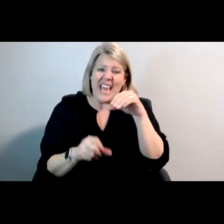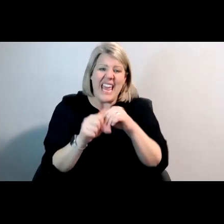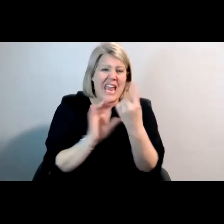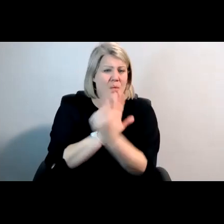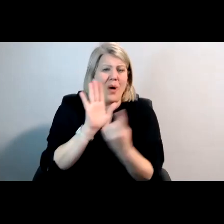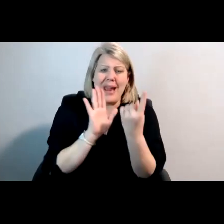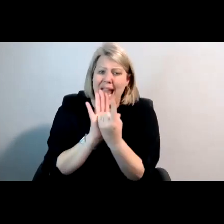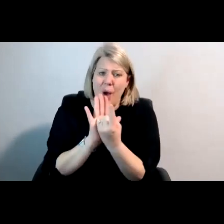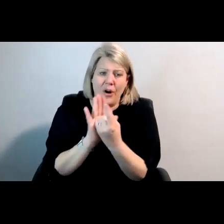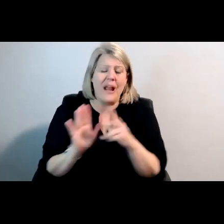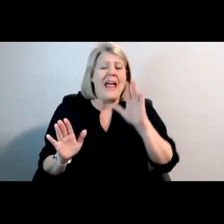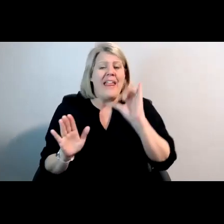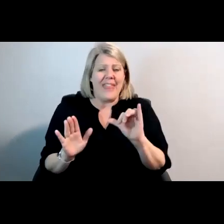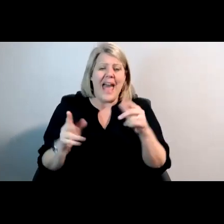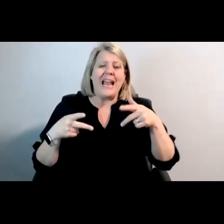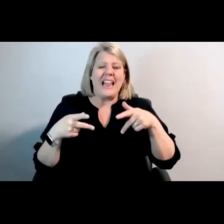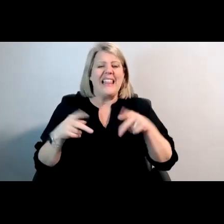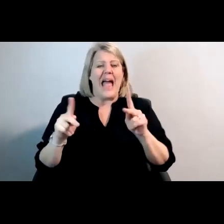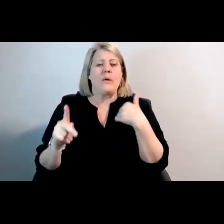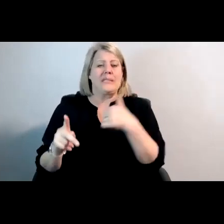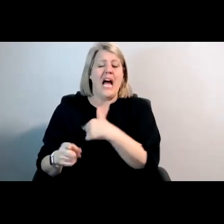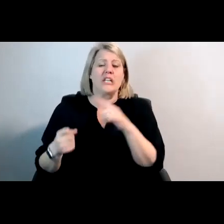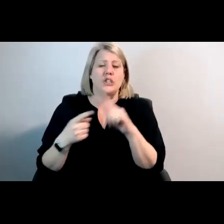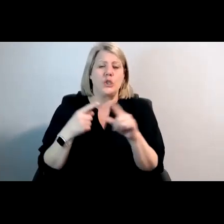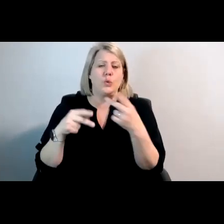to kind of define the landscape, and there may be questions,